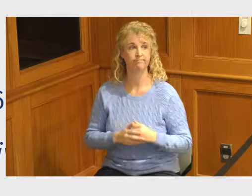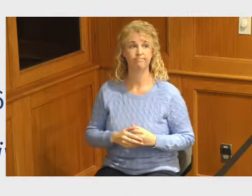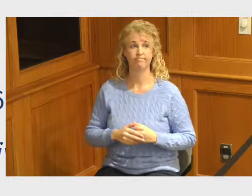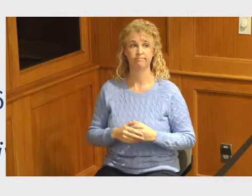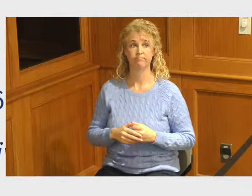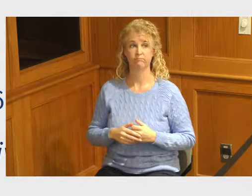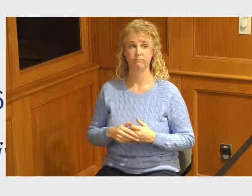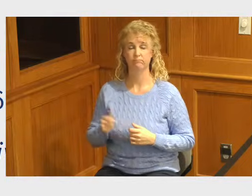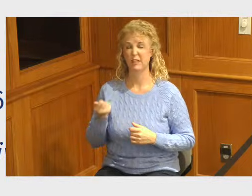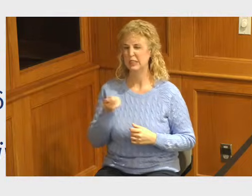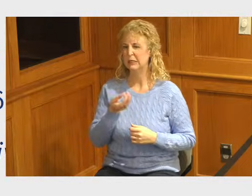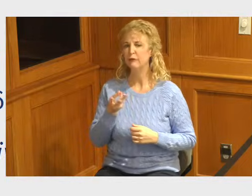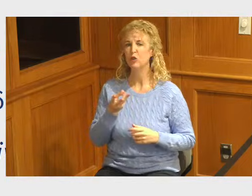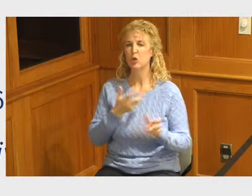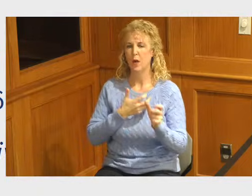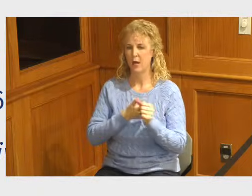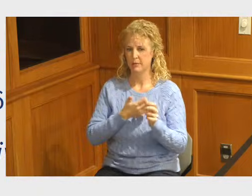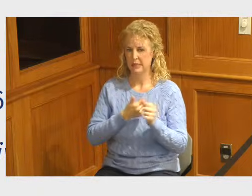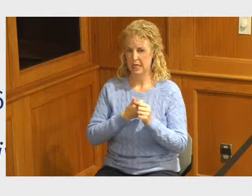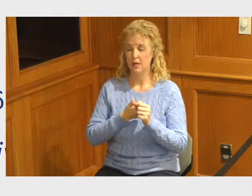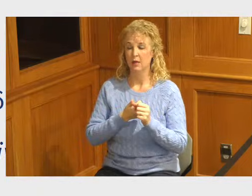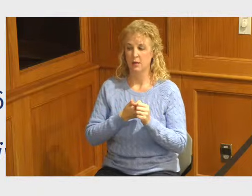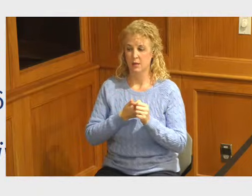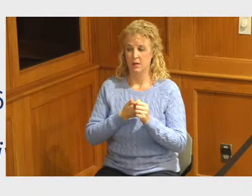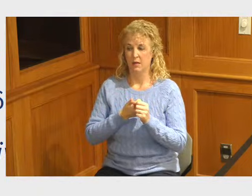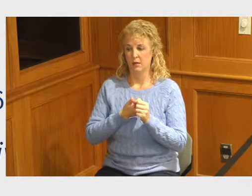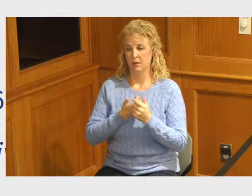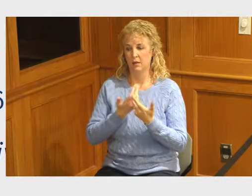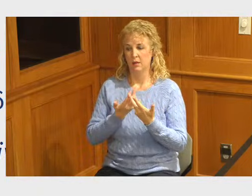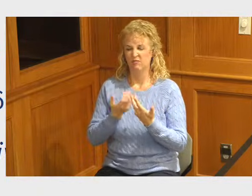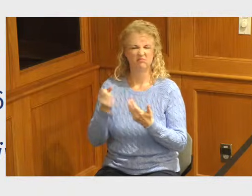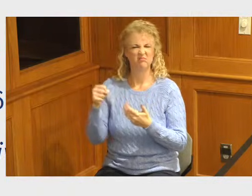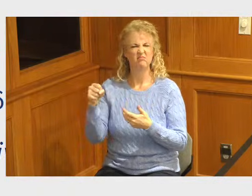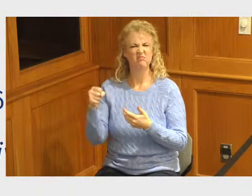and there's some updates and there's some some sort of Yeah, just some updates I want to walk